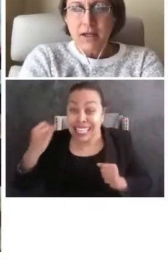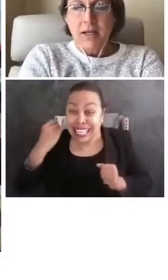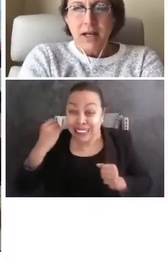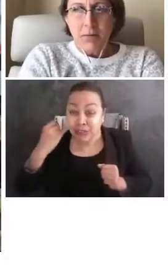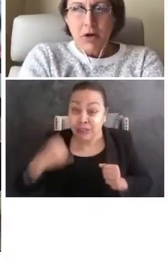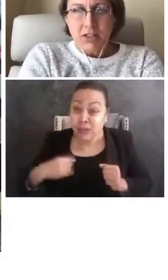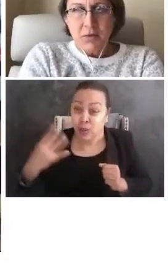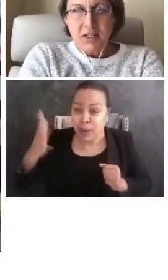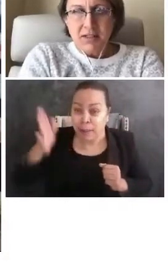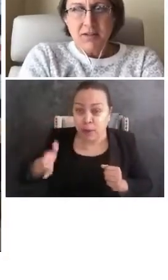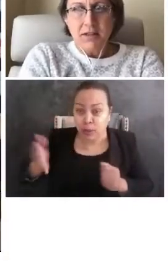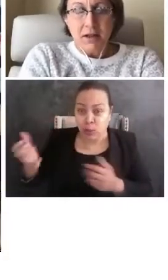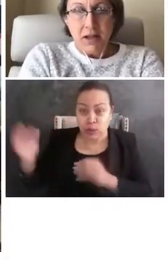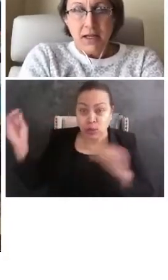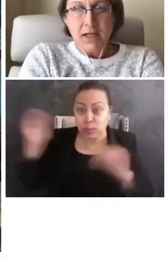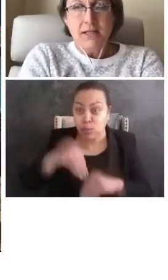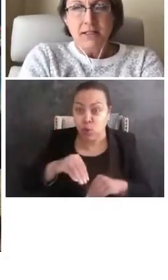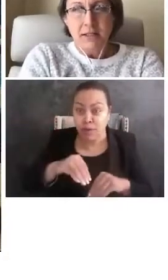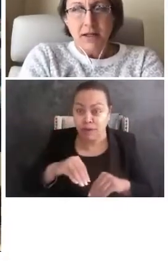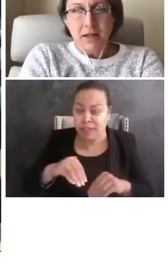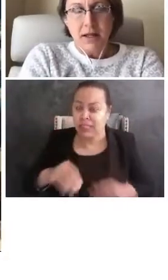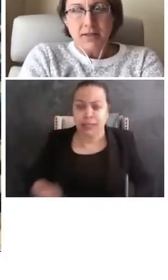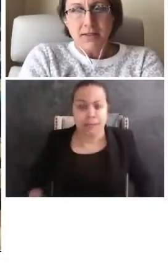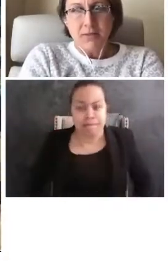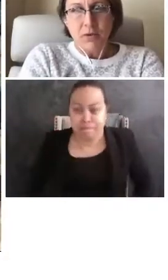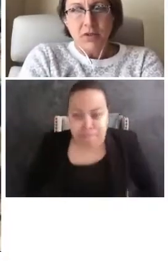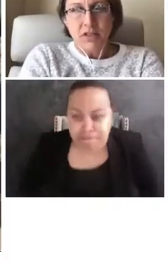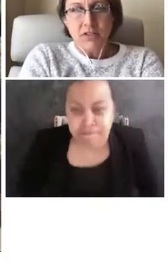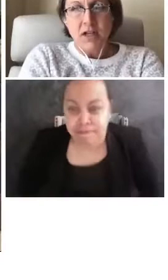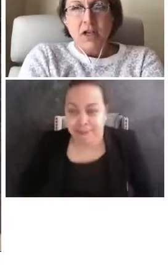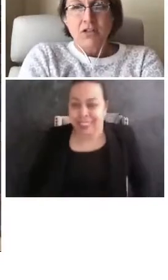Integrated neighborhoods were considered declining.